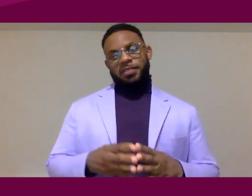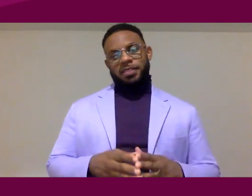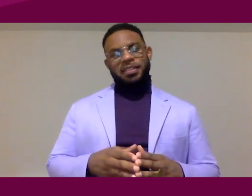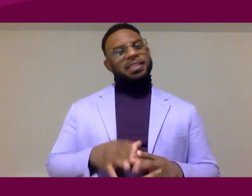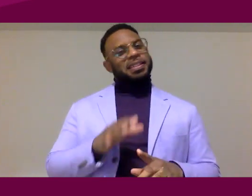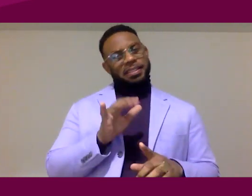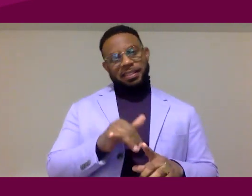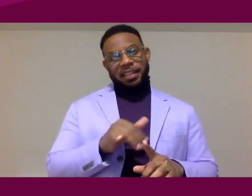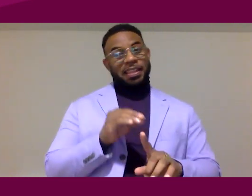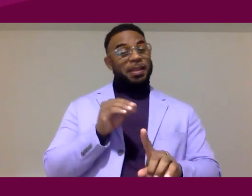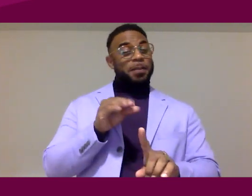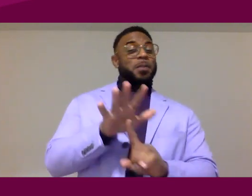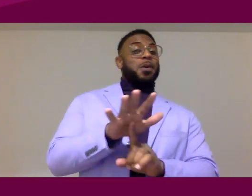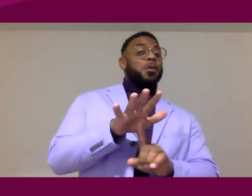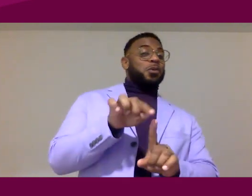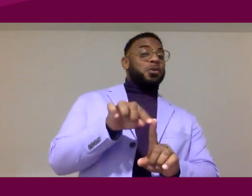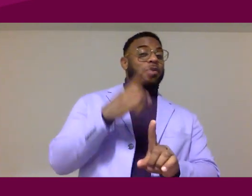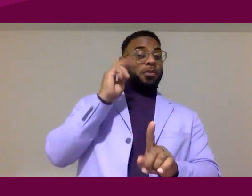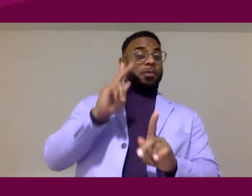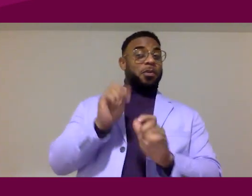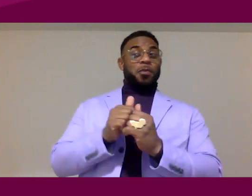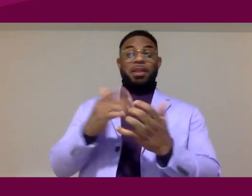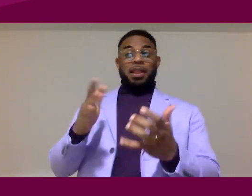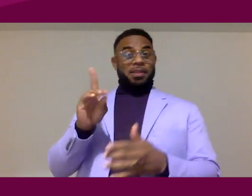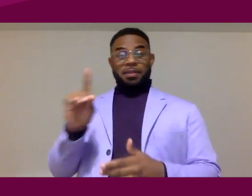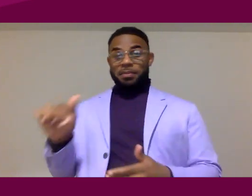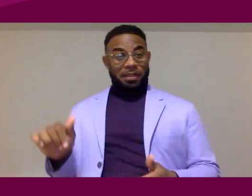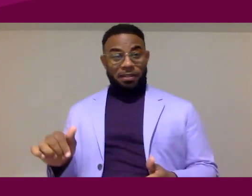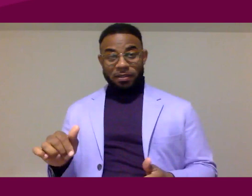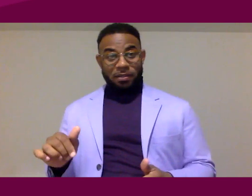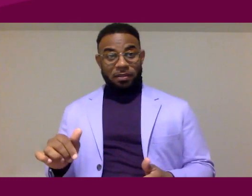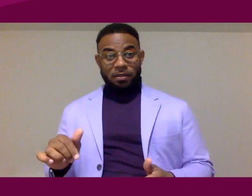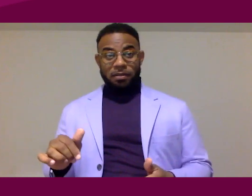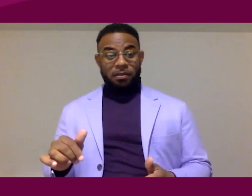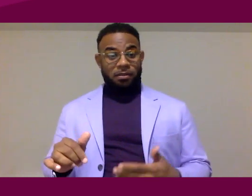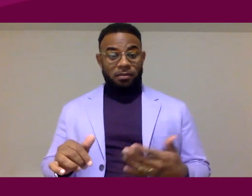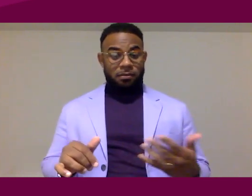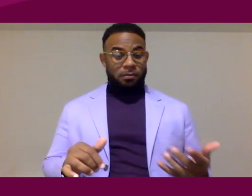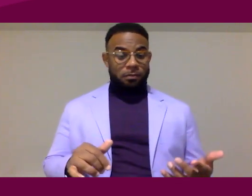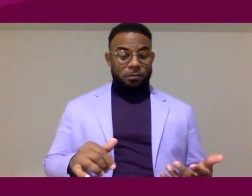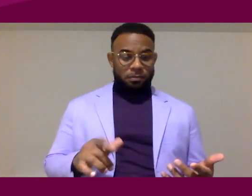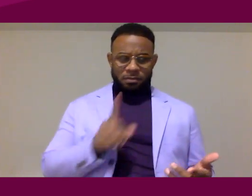And that exposure for people without disabilities is really good.